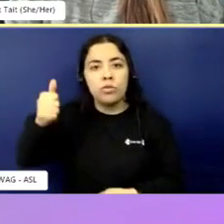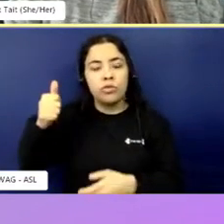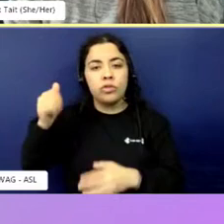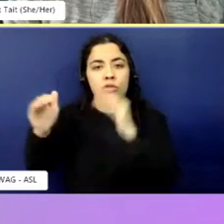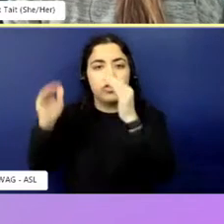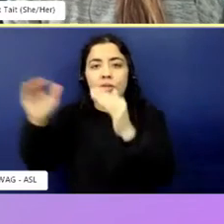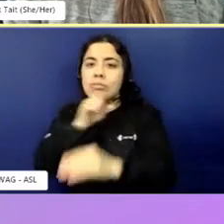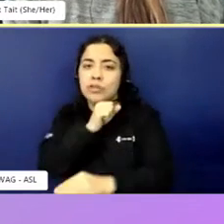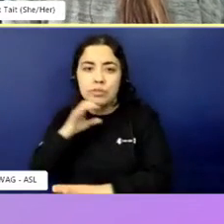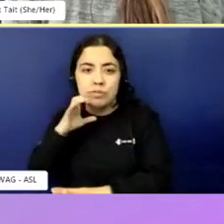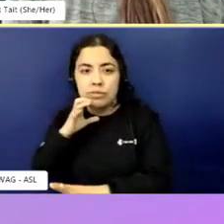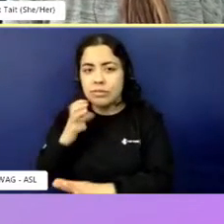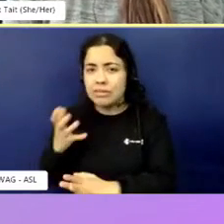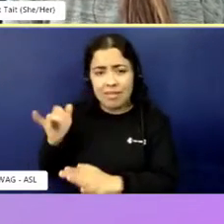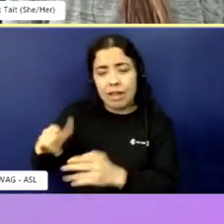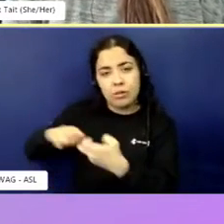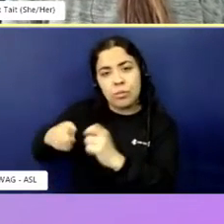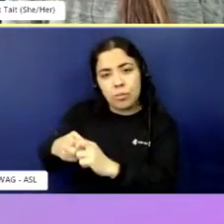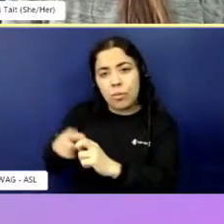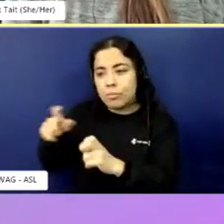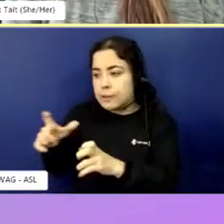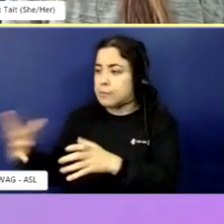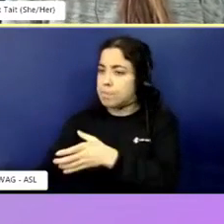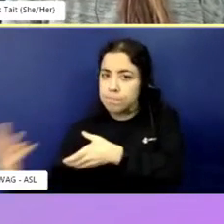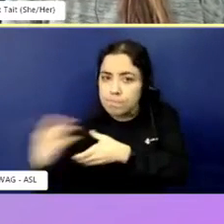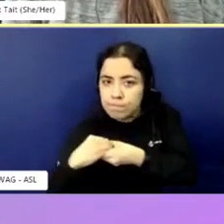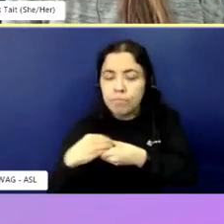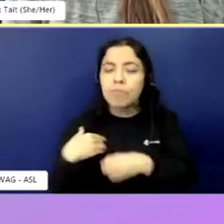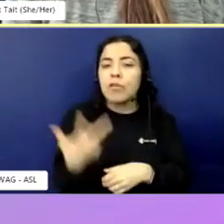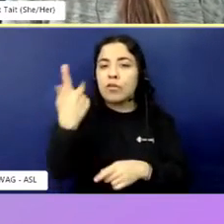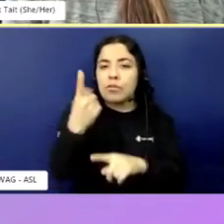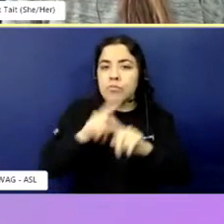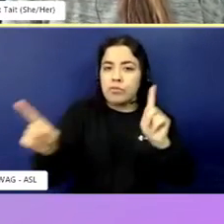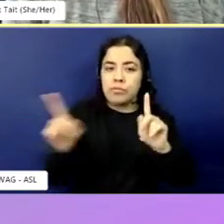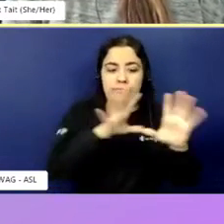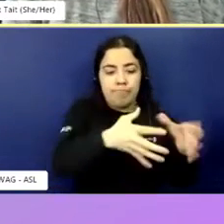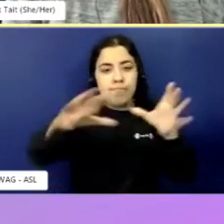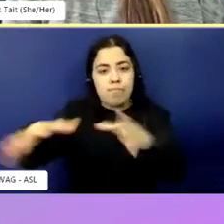disregards the fact that exclusion of older adults is the actual problem.